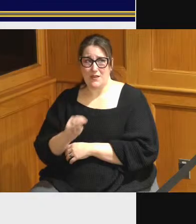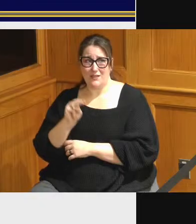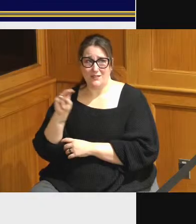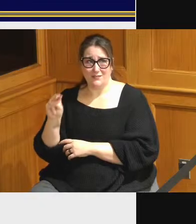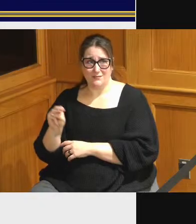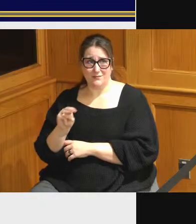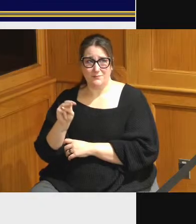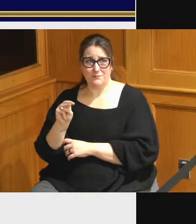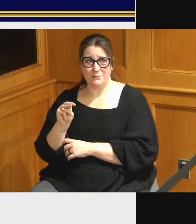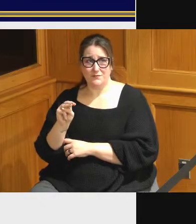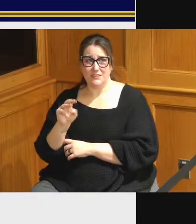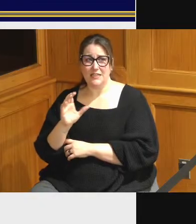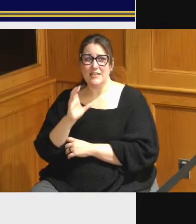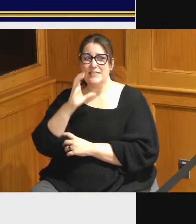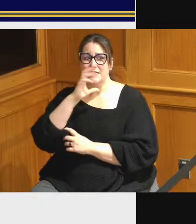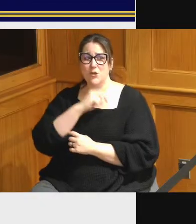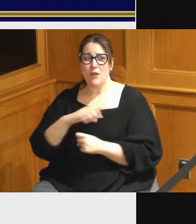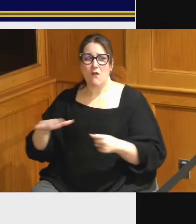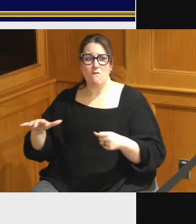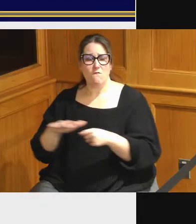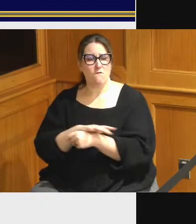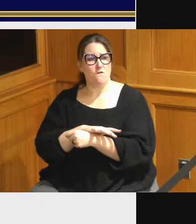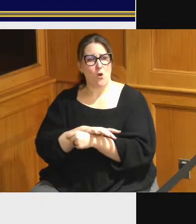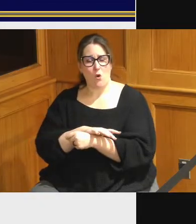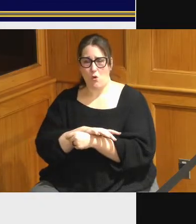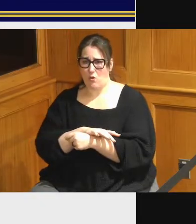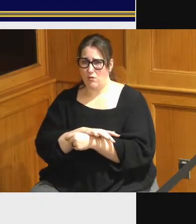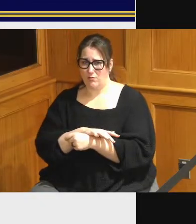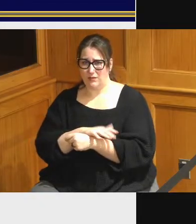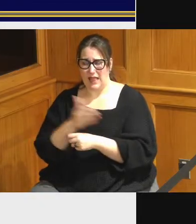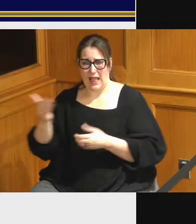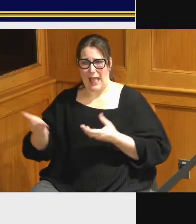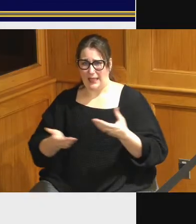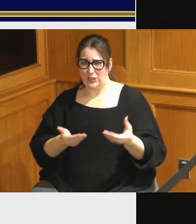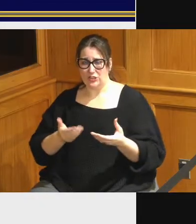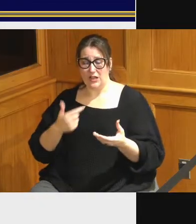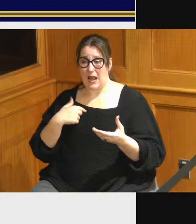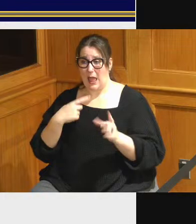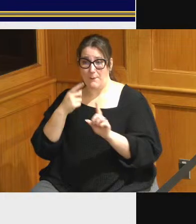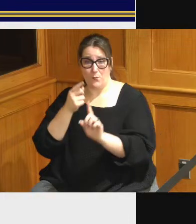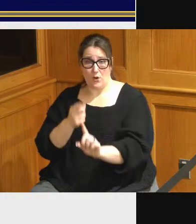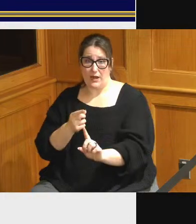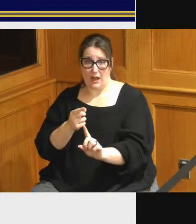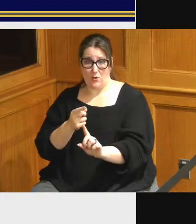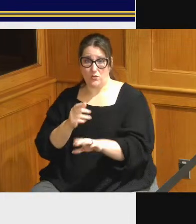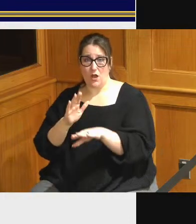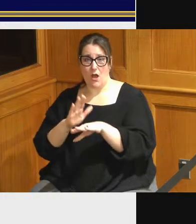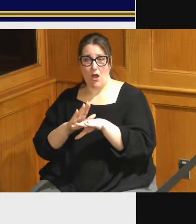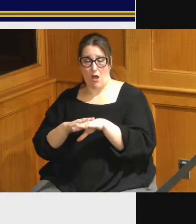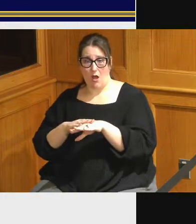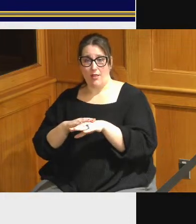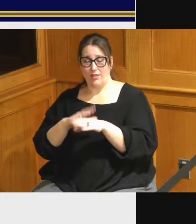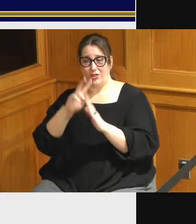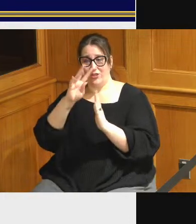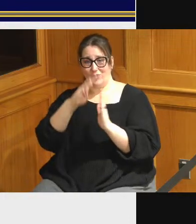assuming our full personnel complement which I just pointed out to you on our graph there. That